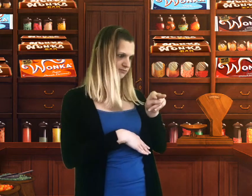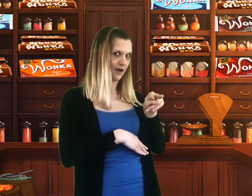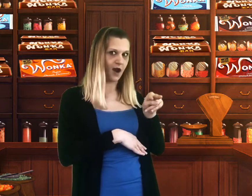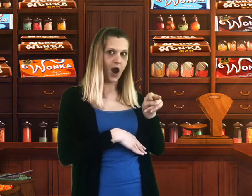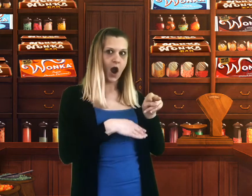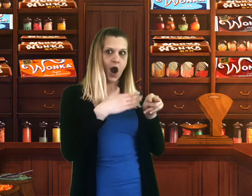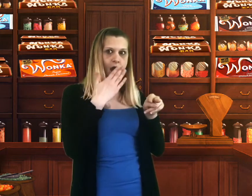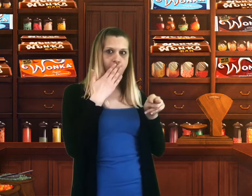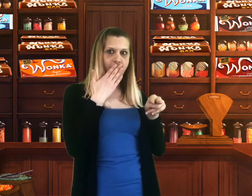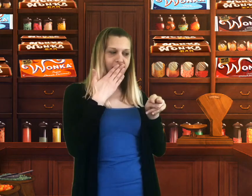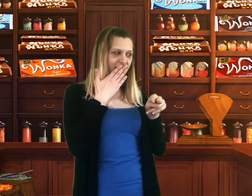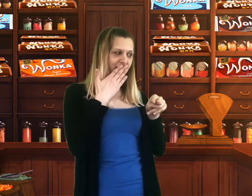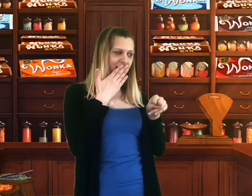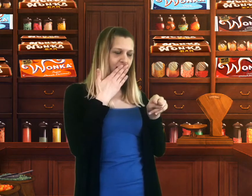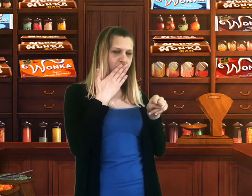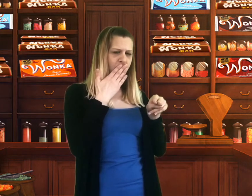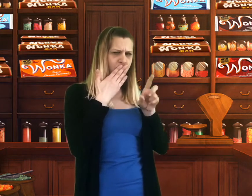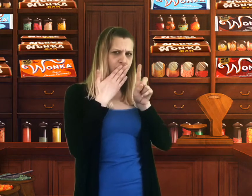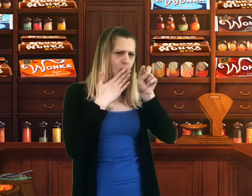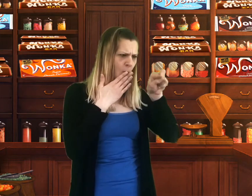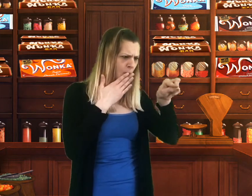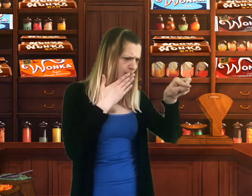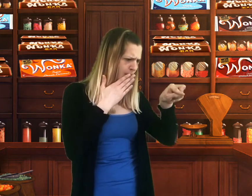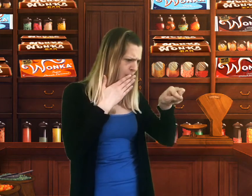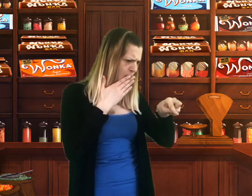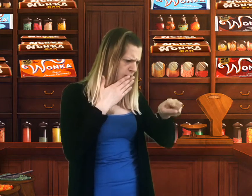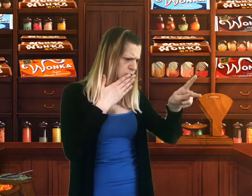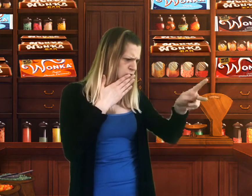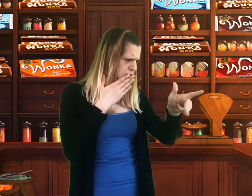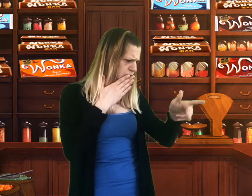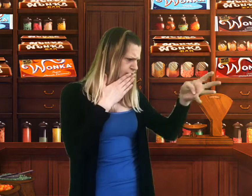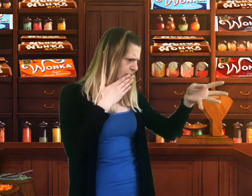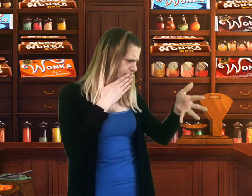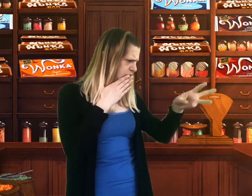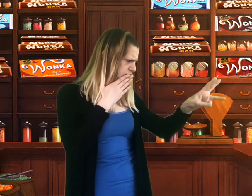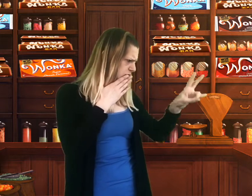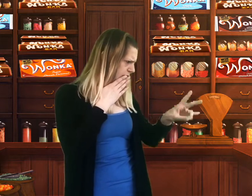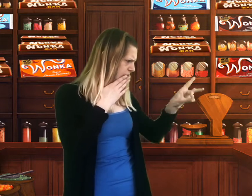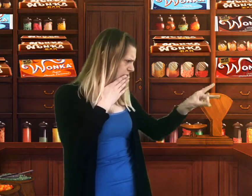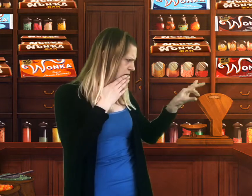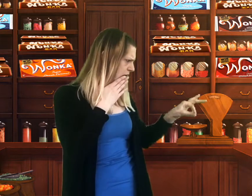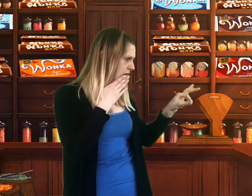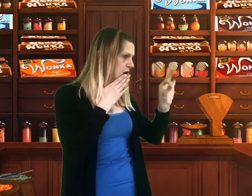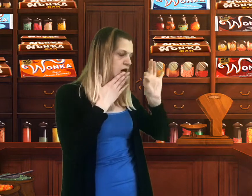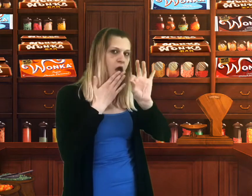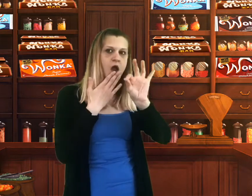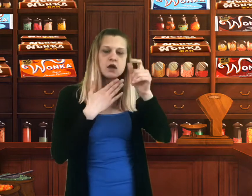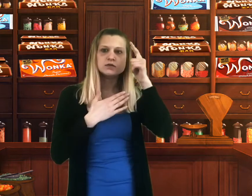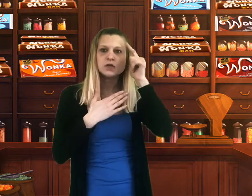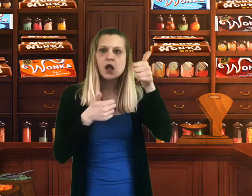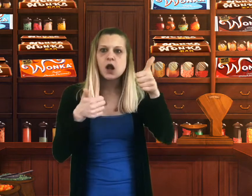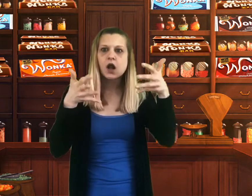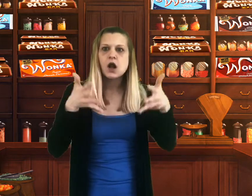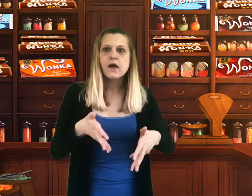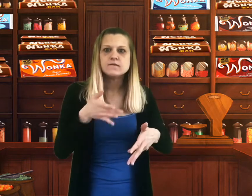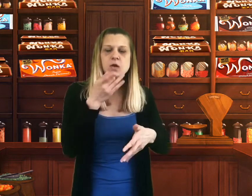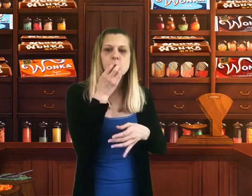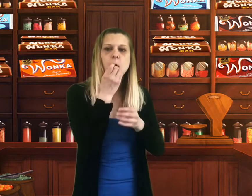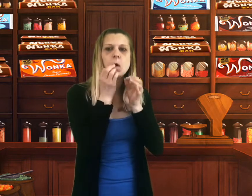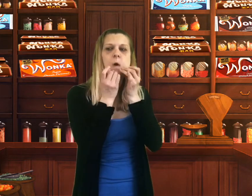They were staring at the silver coins lying there. There were nine of them altogether.